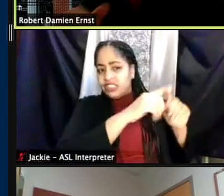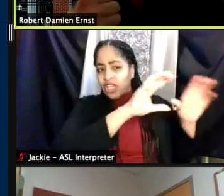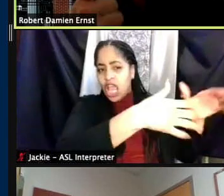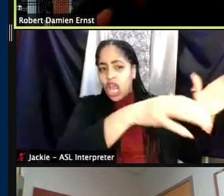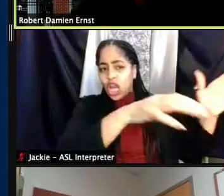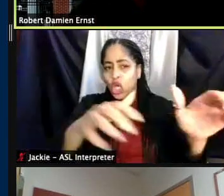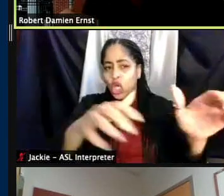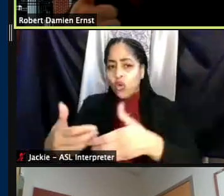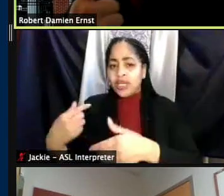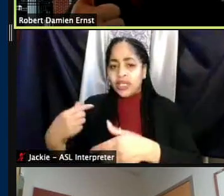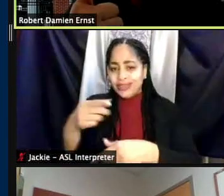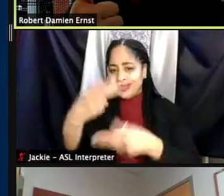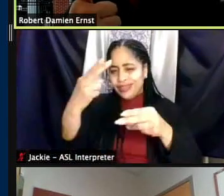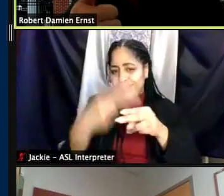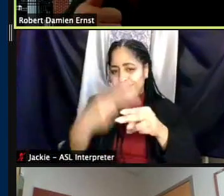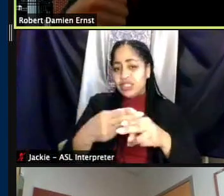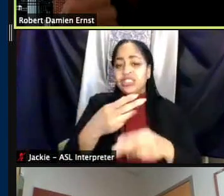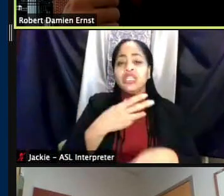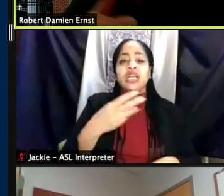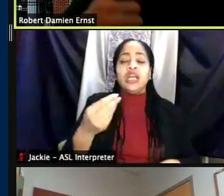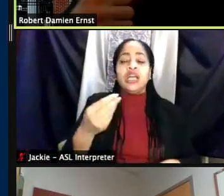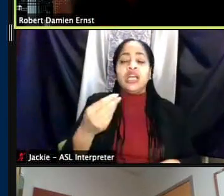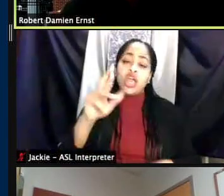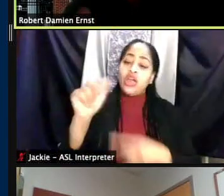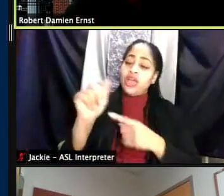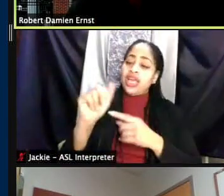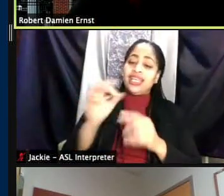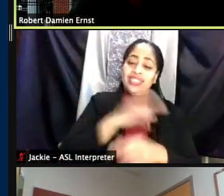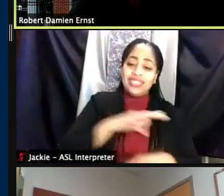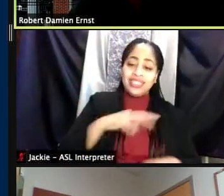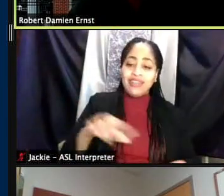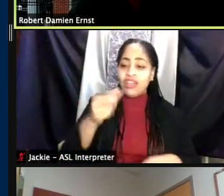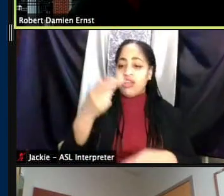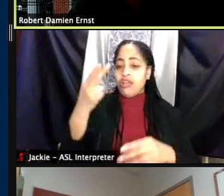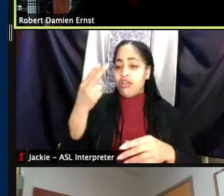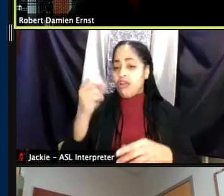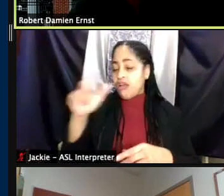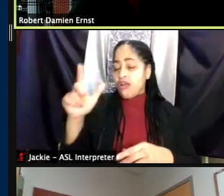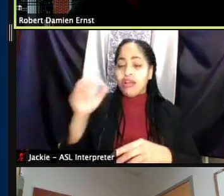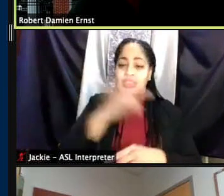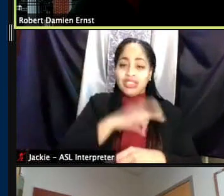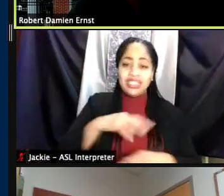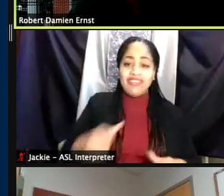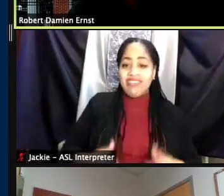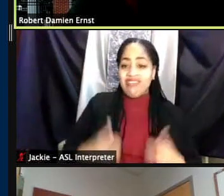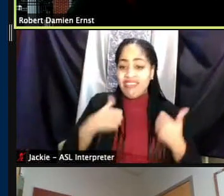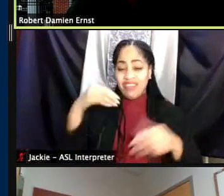I think, RA staff and other hall staff who are living in the res halls,